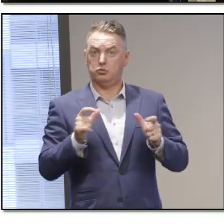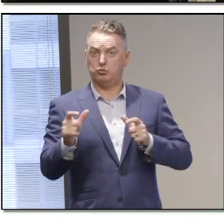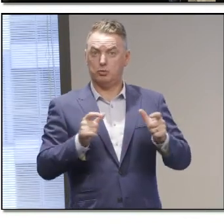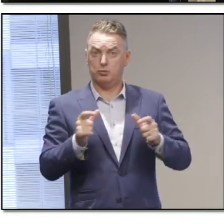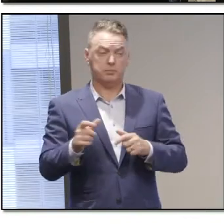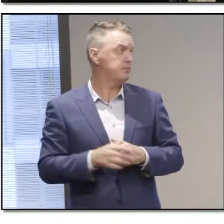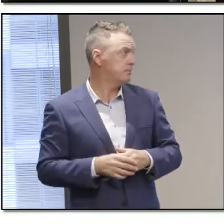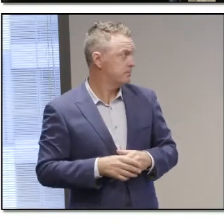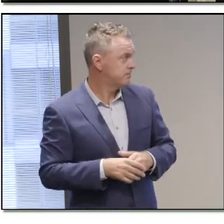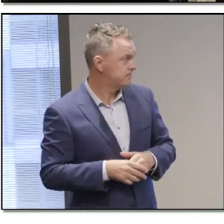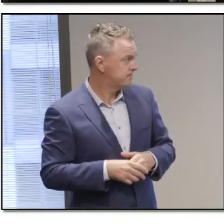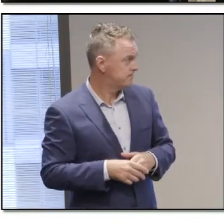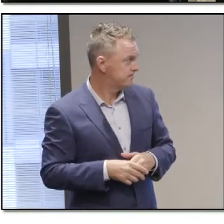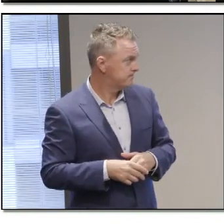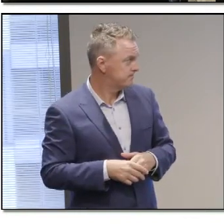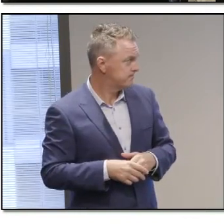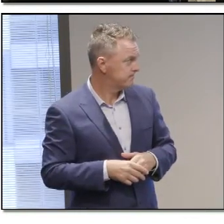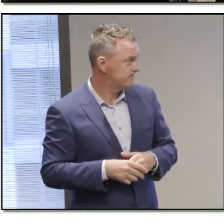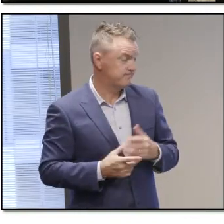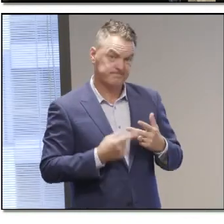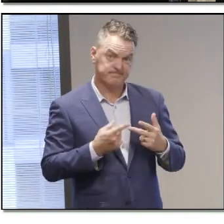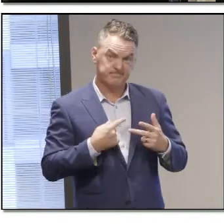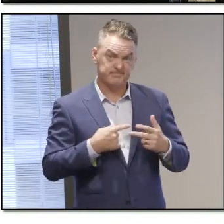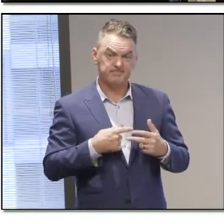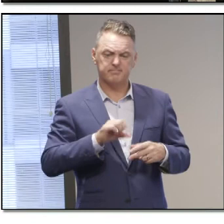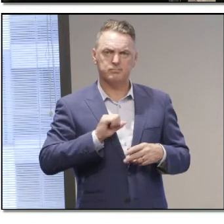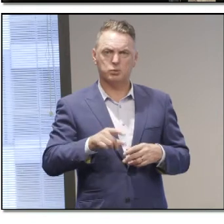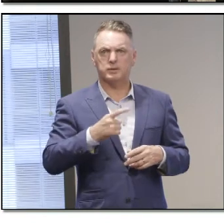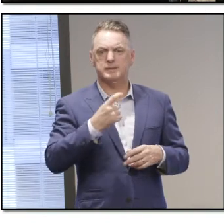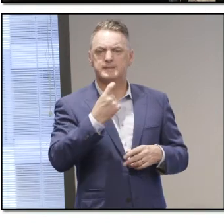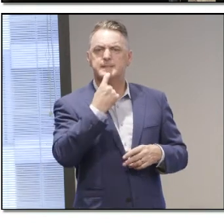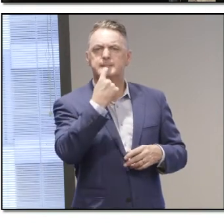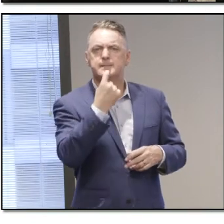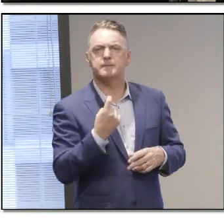This line here was they put some more severe asthmatics in the study at the age of 10